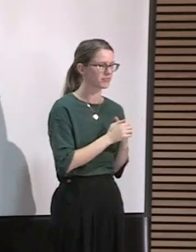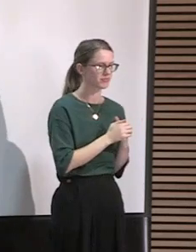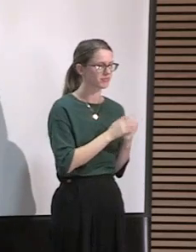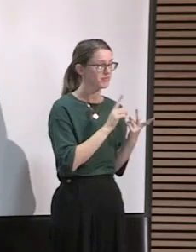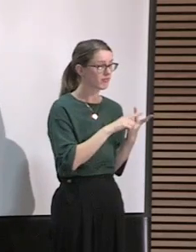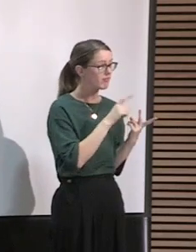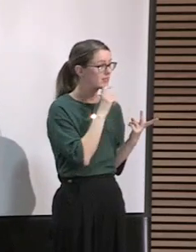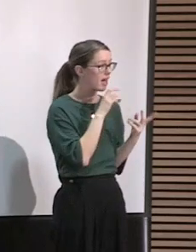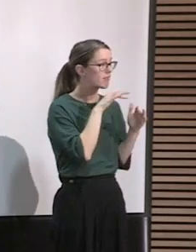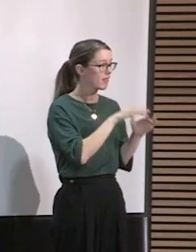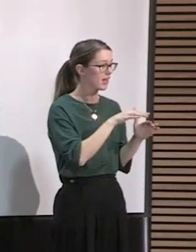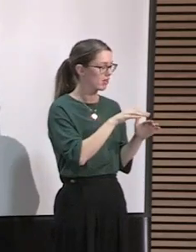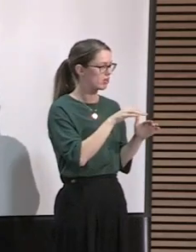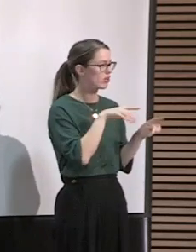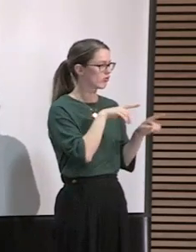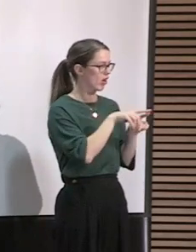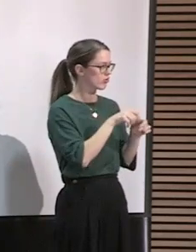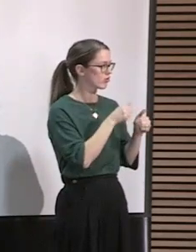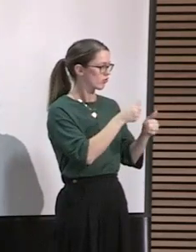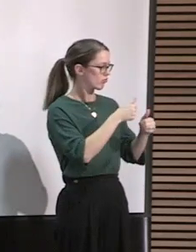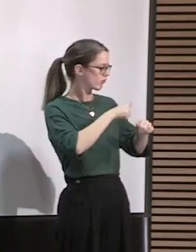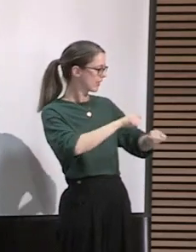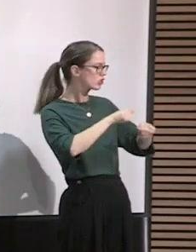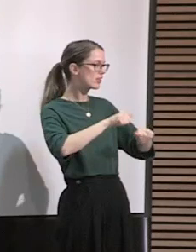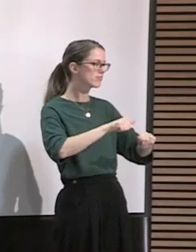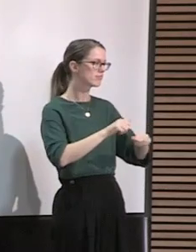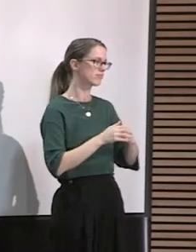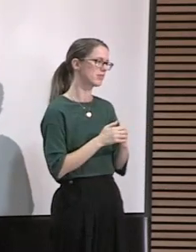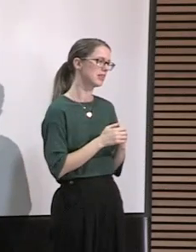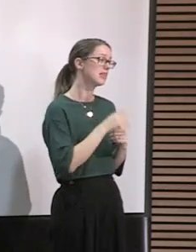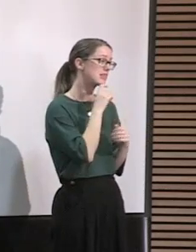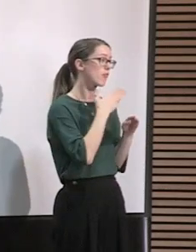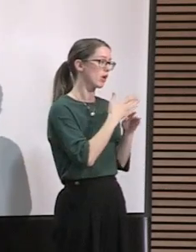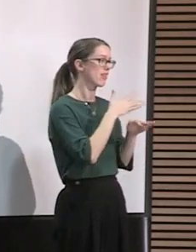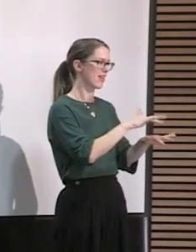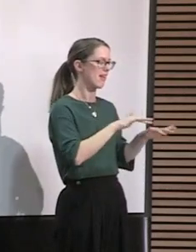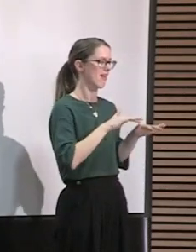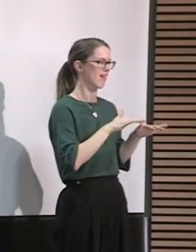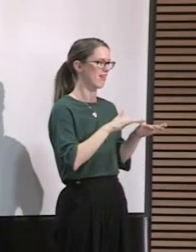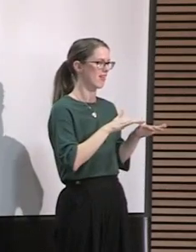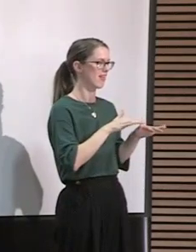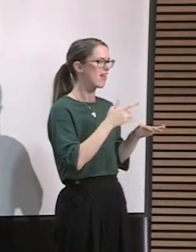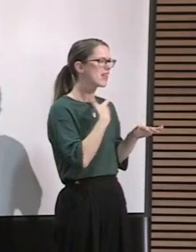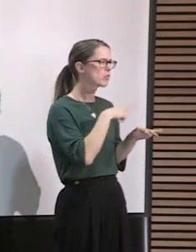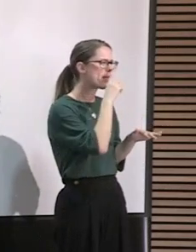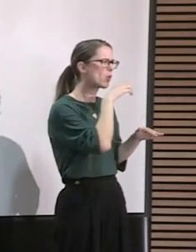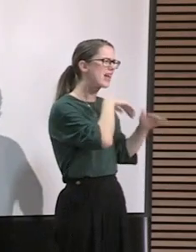showing symptoms gets tested as soon as they show symptoms, regardless of where they are